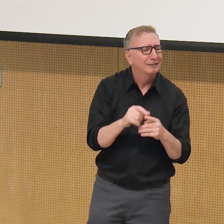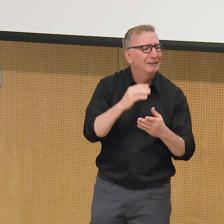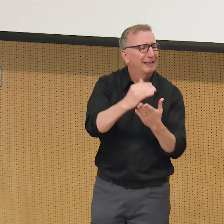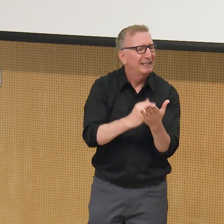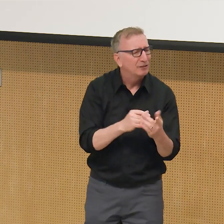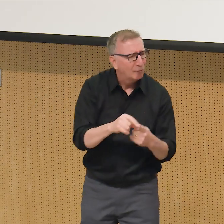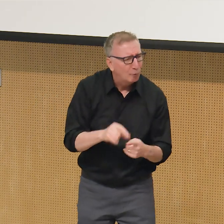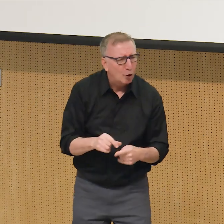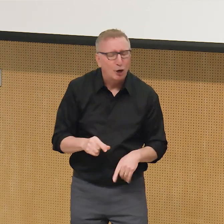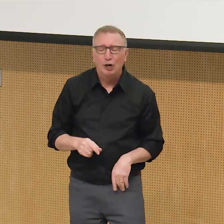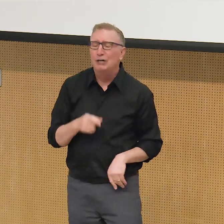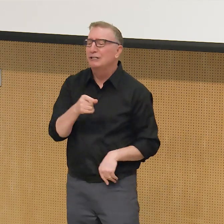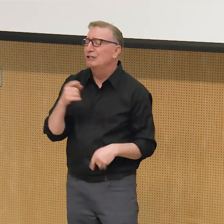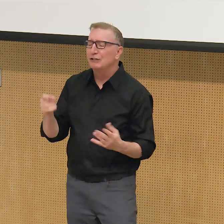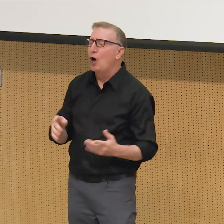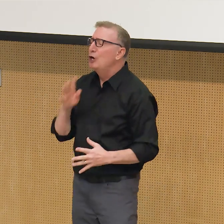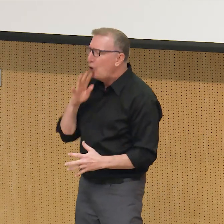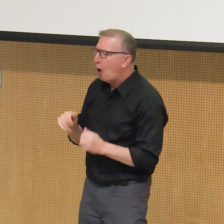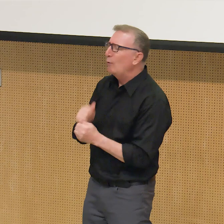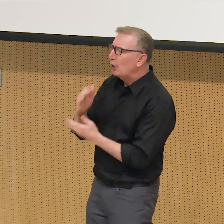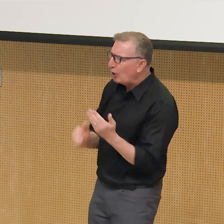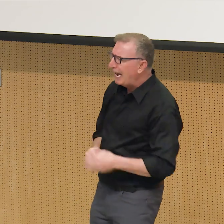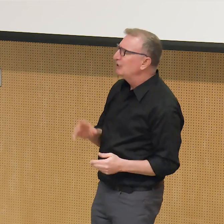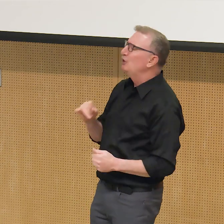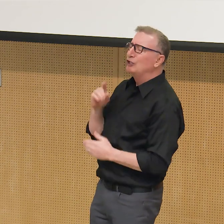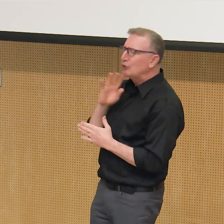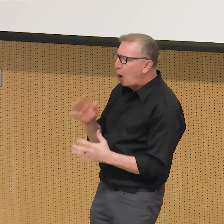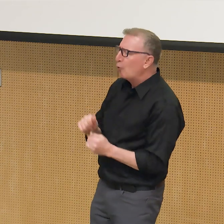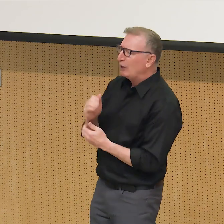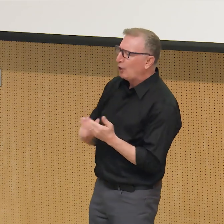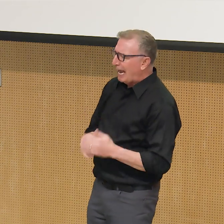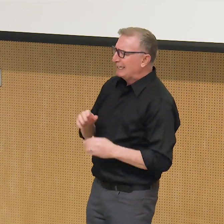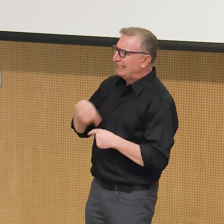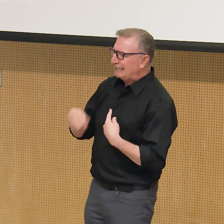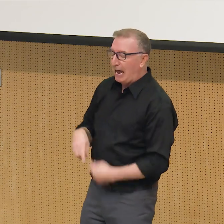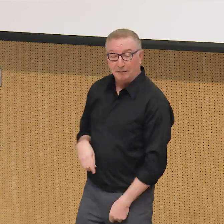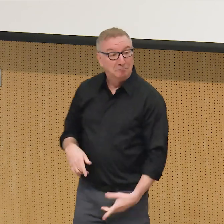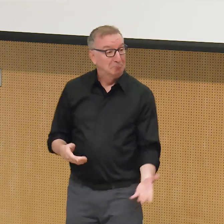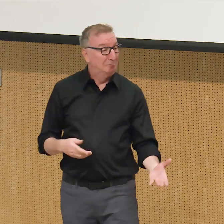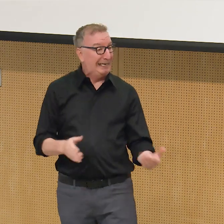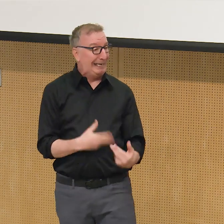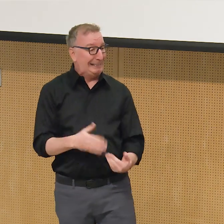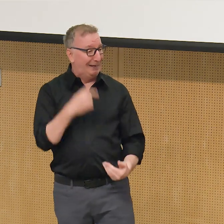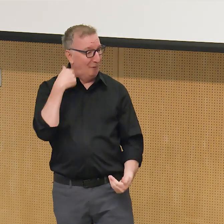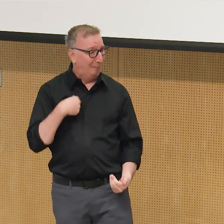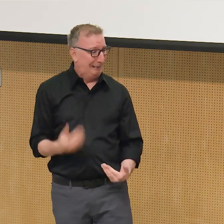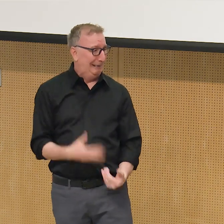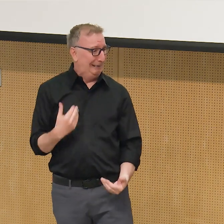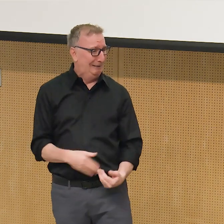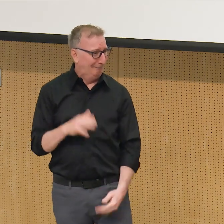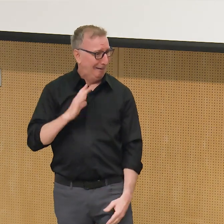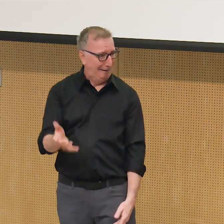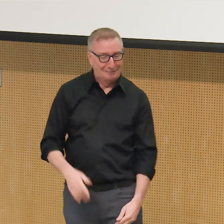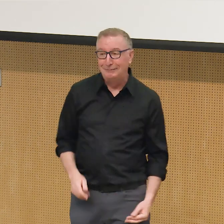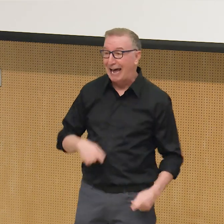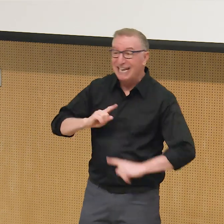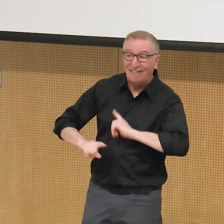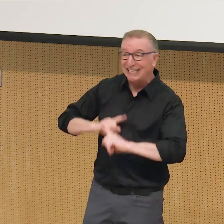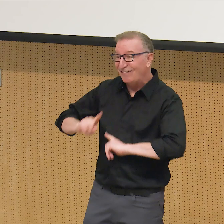At that time, we just had a list of vocabulary and she would tell us, "Just talk with your hands." OK. Easy for me to do.